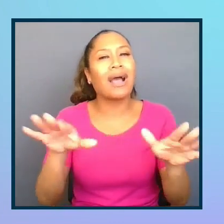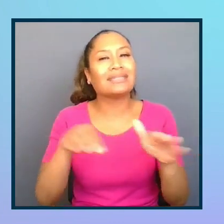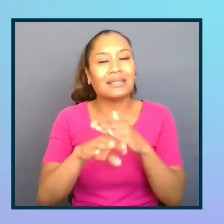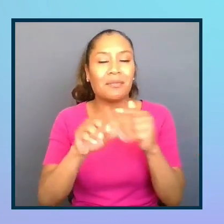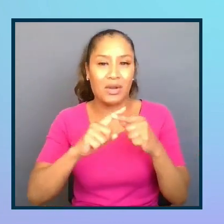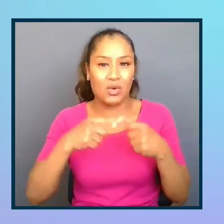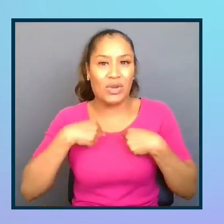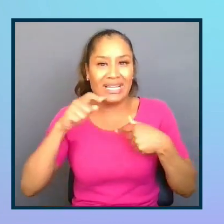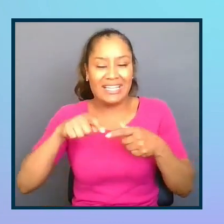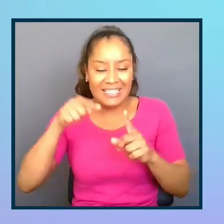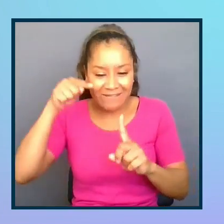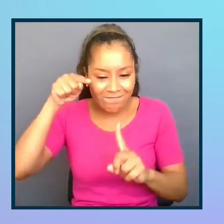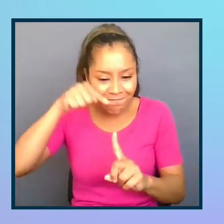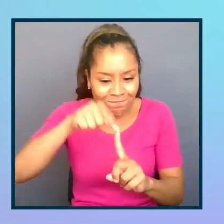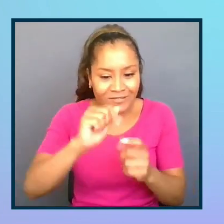and see how we can make it work for us.